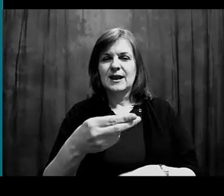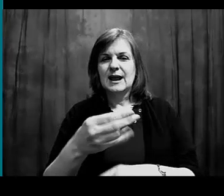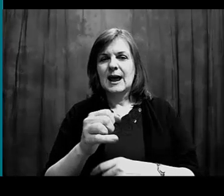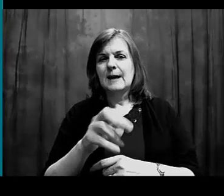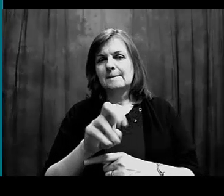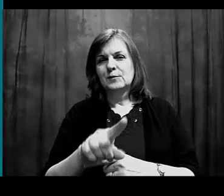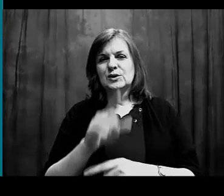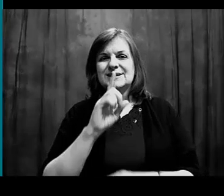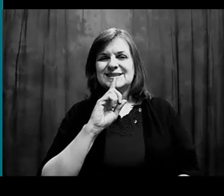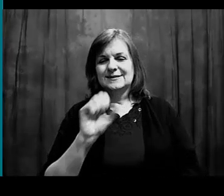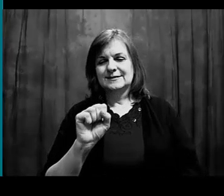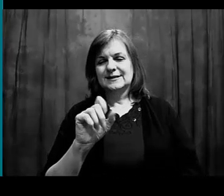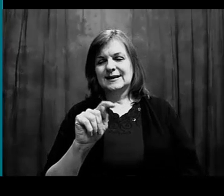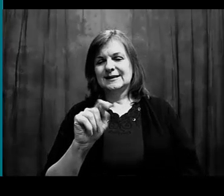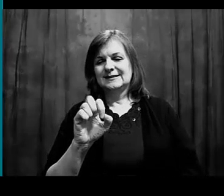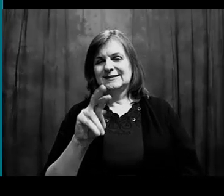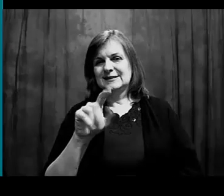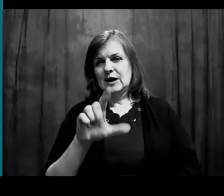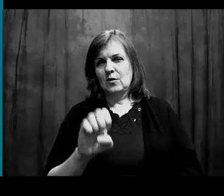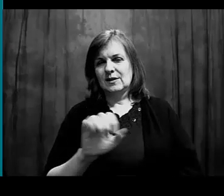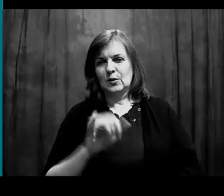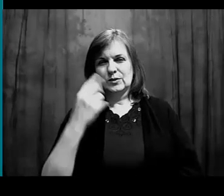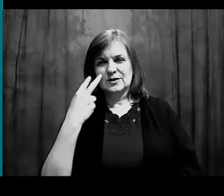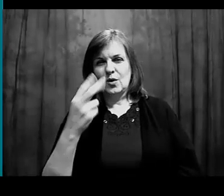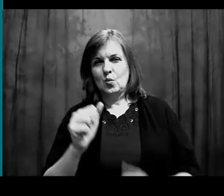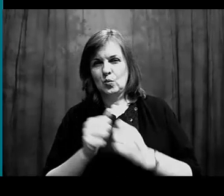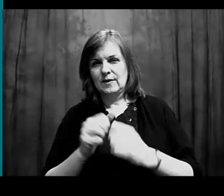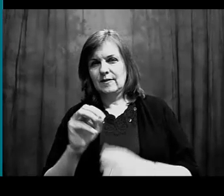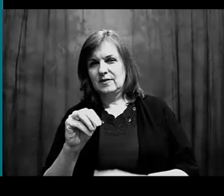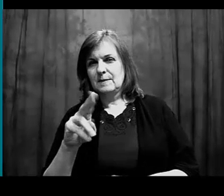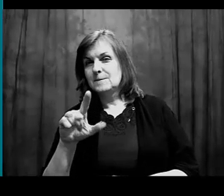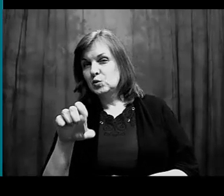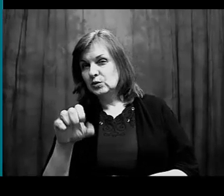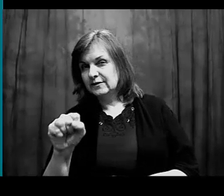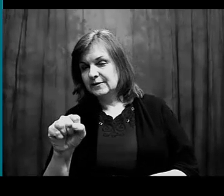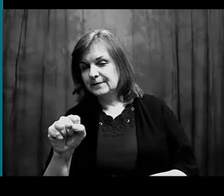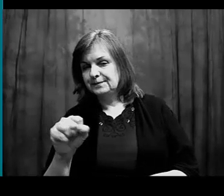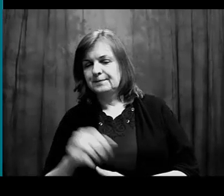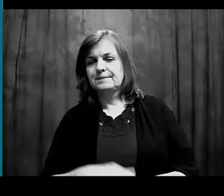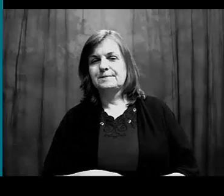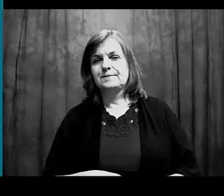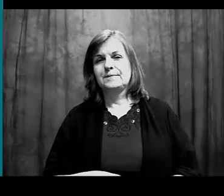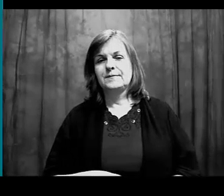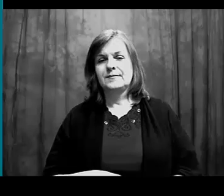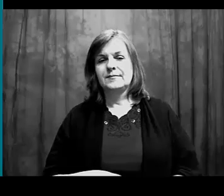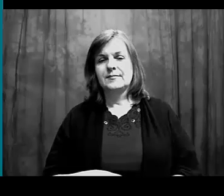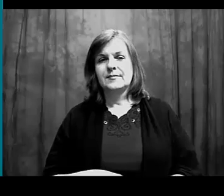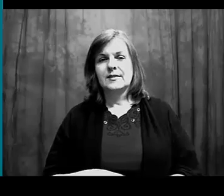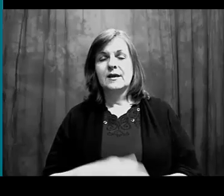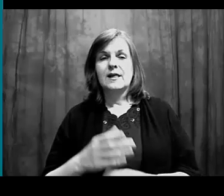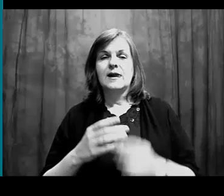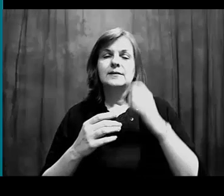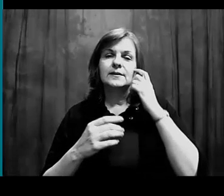but most of the time this hybrid is actually sterile so like we saw with the mules and the zorses